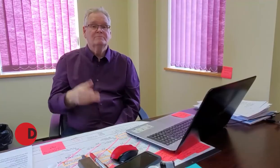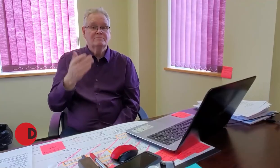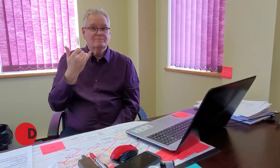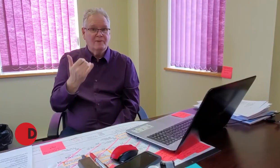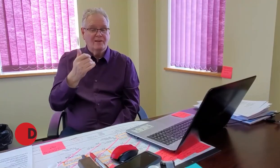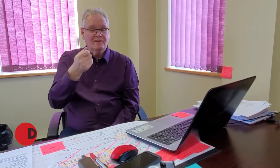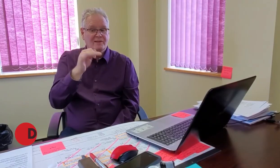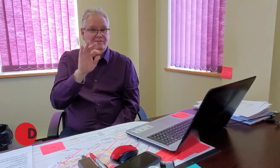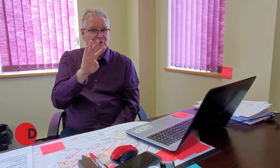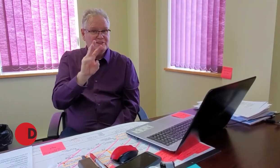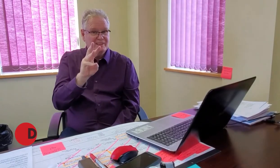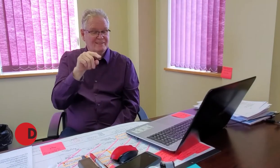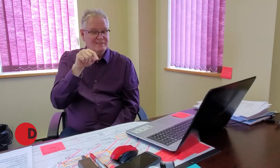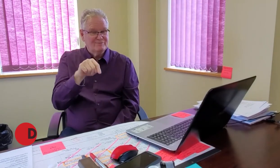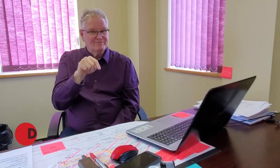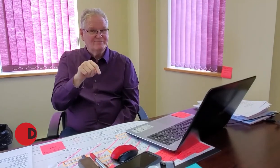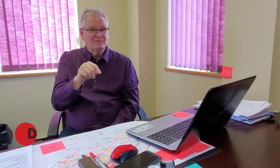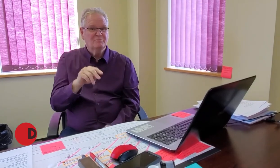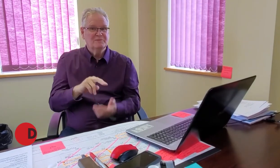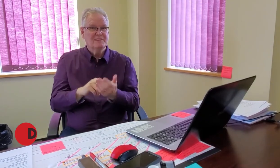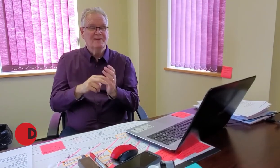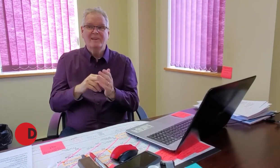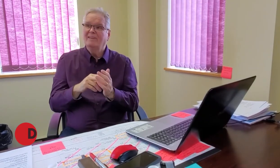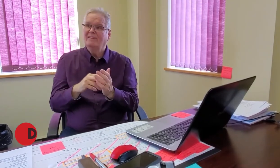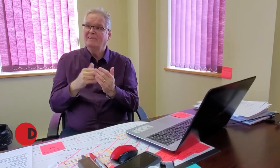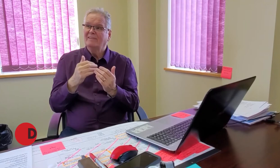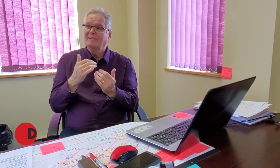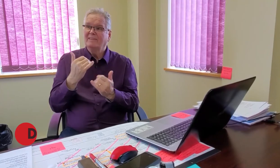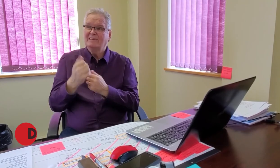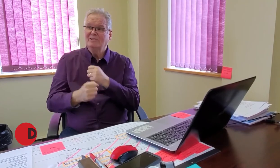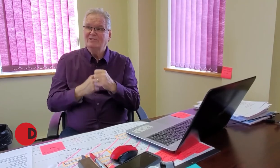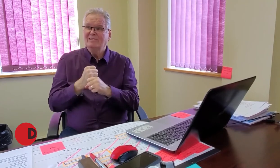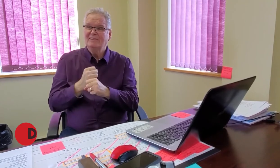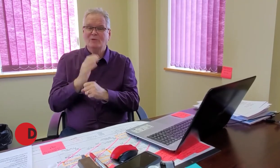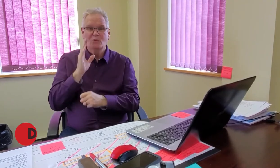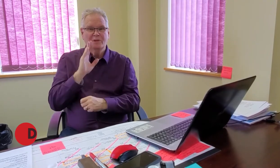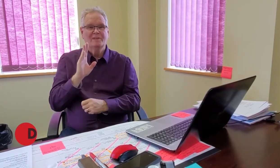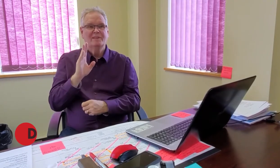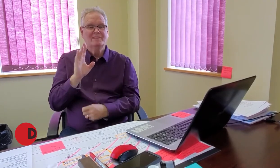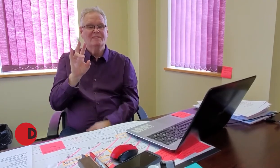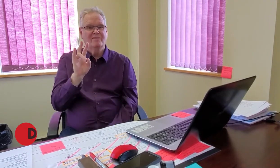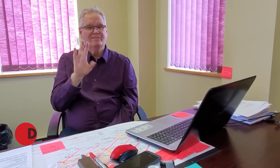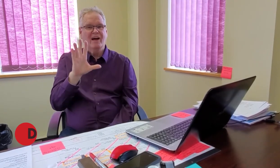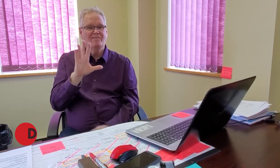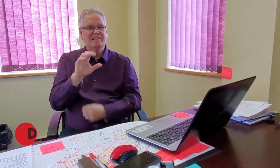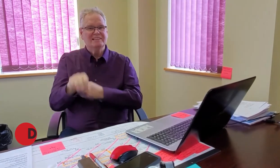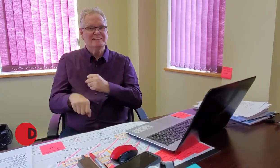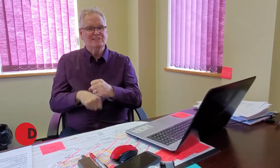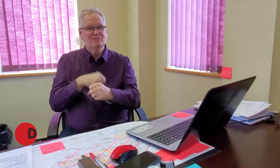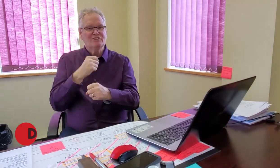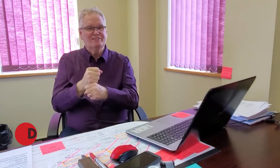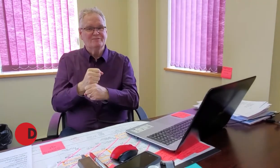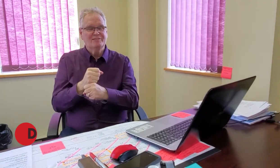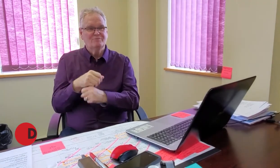[Myles]: Around since 1946, that means this year we celebrate 75 years!